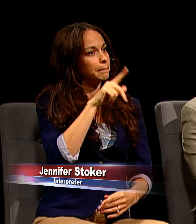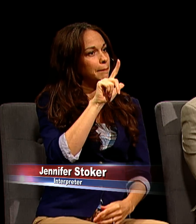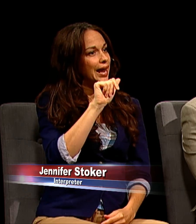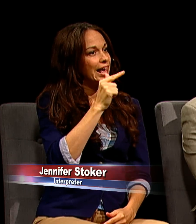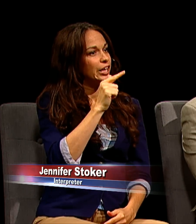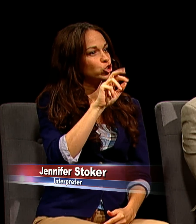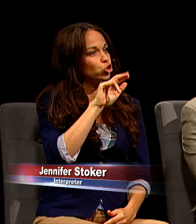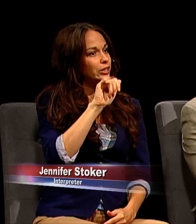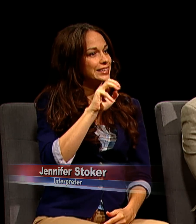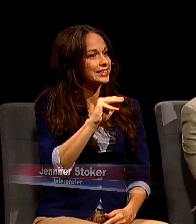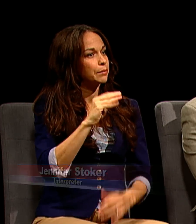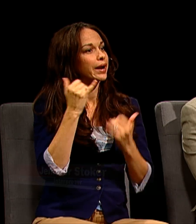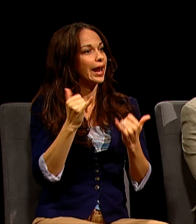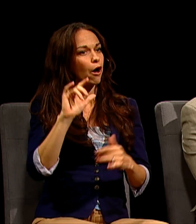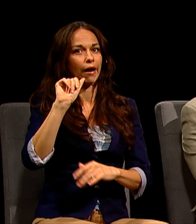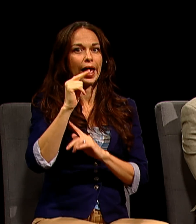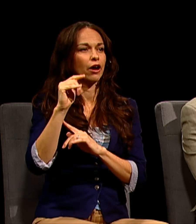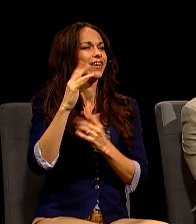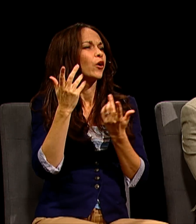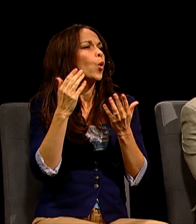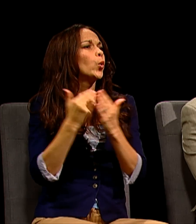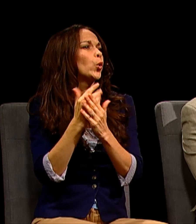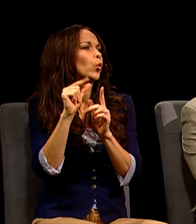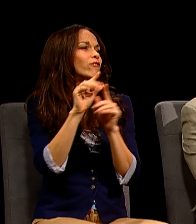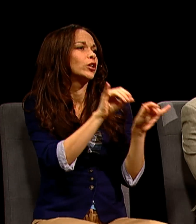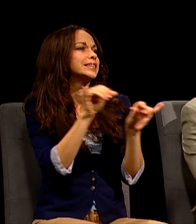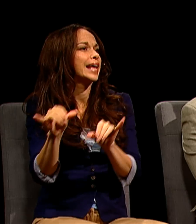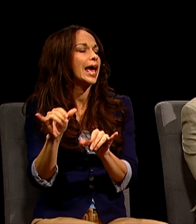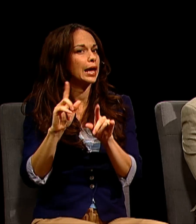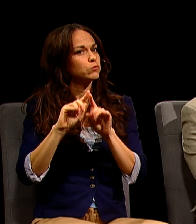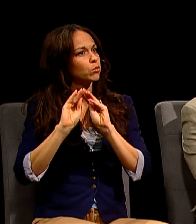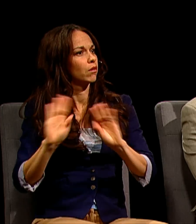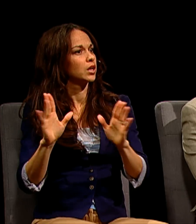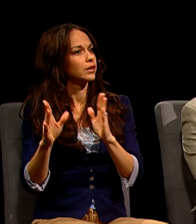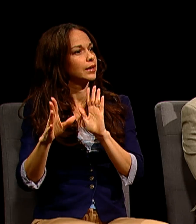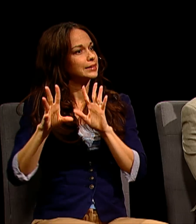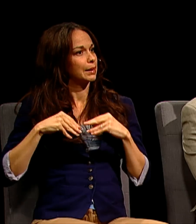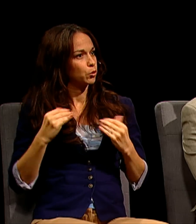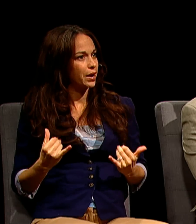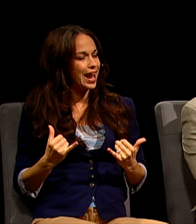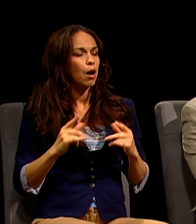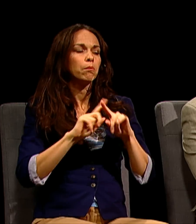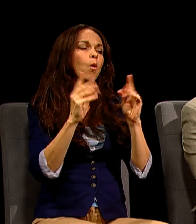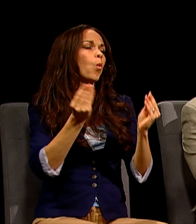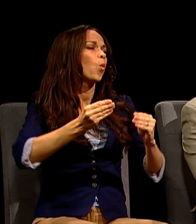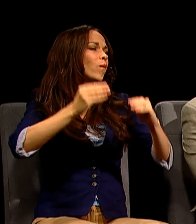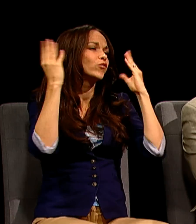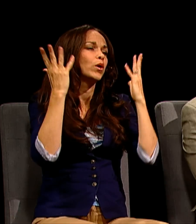But it's tough because it's overwhelming there is so much material out there and it's so